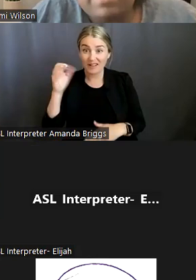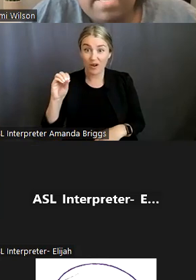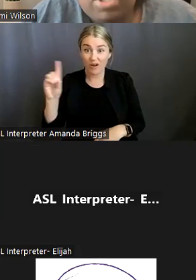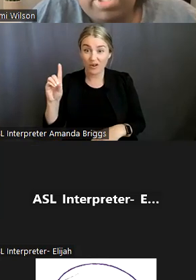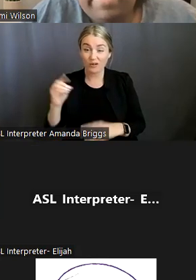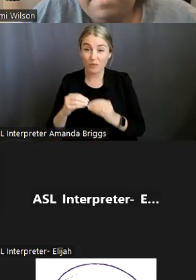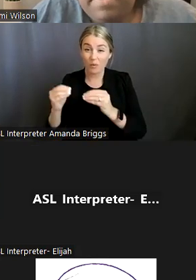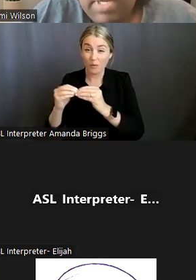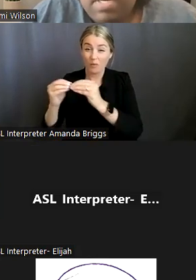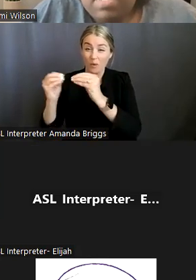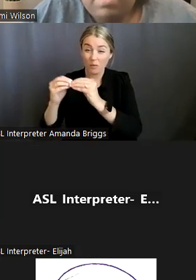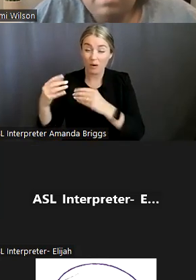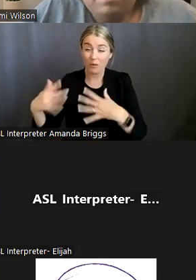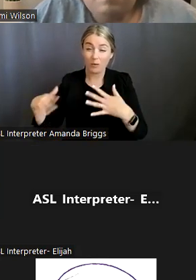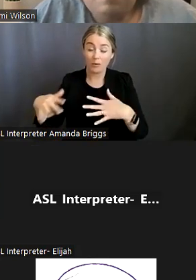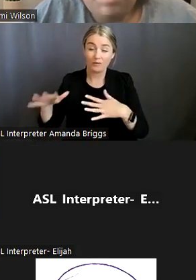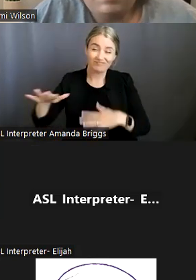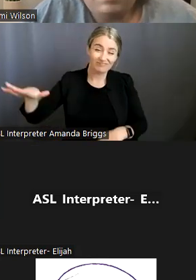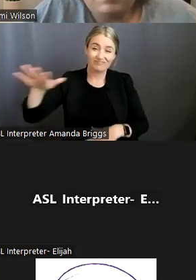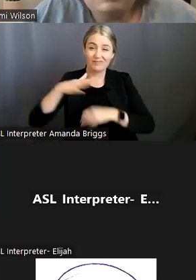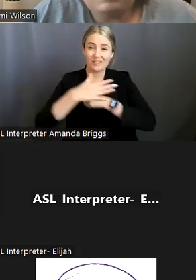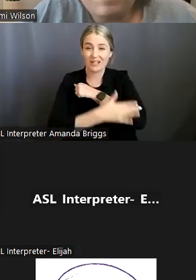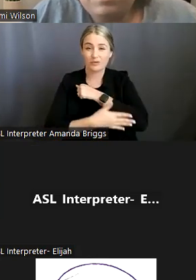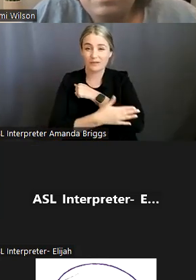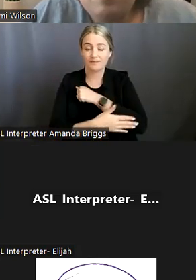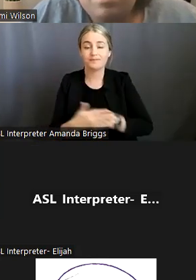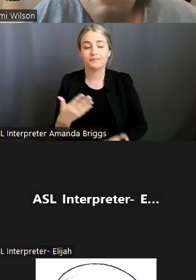the country. But it is especially important for